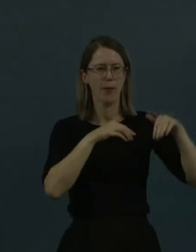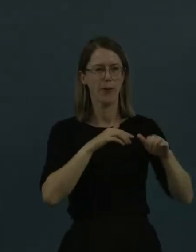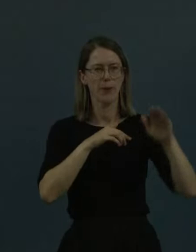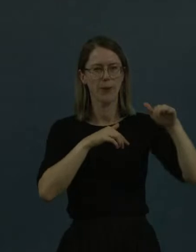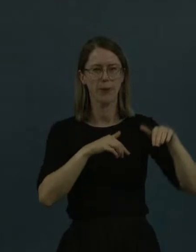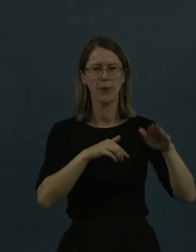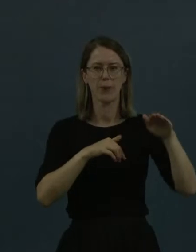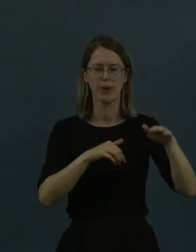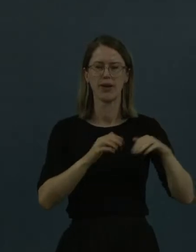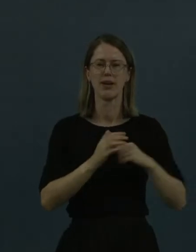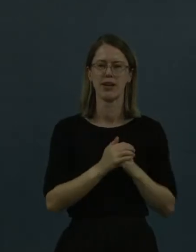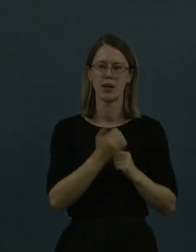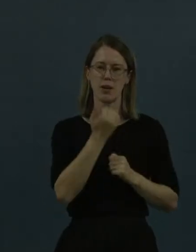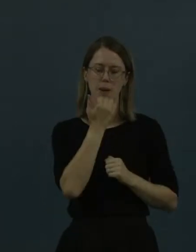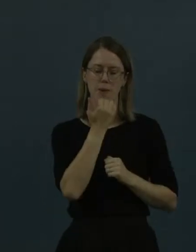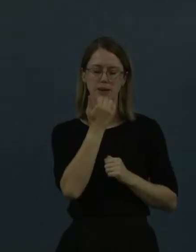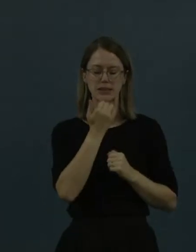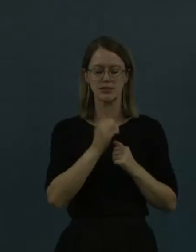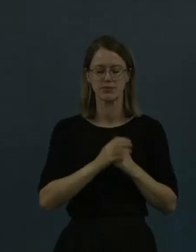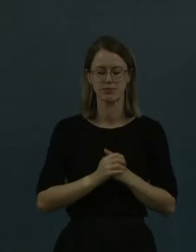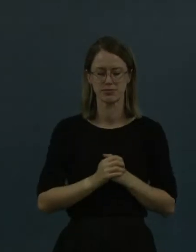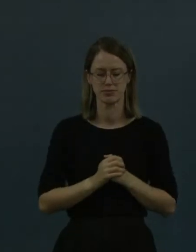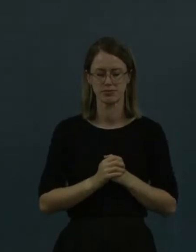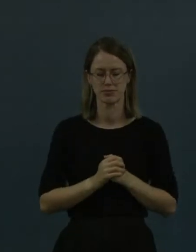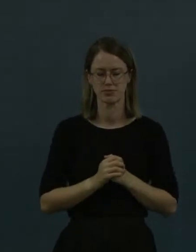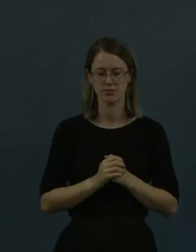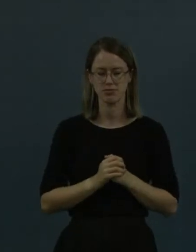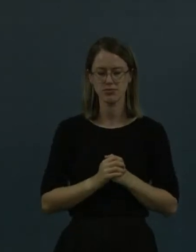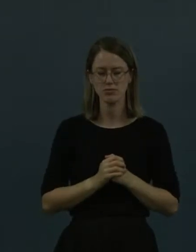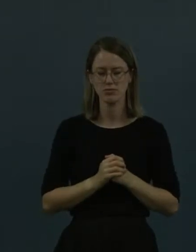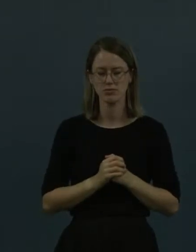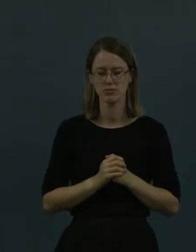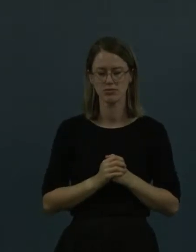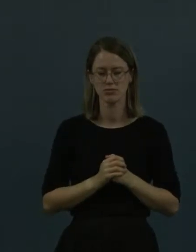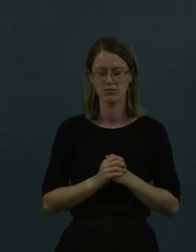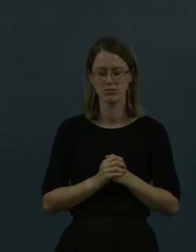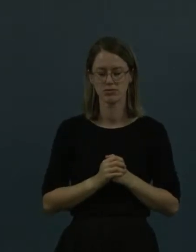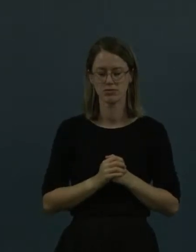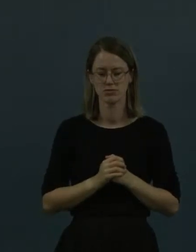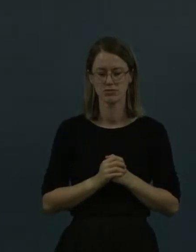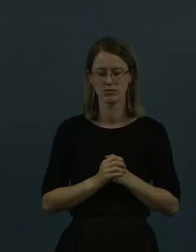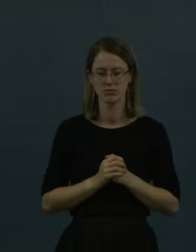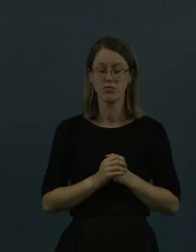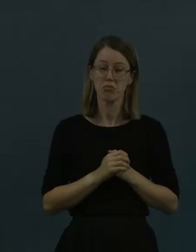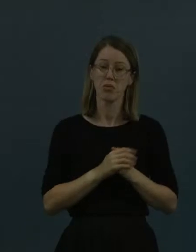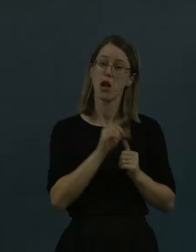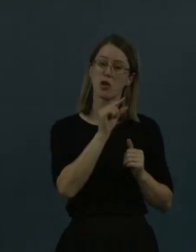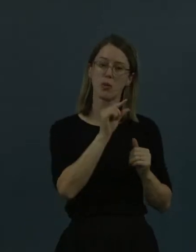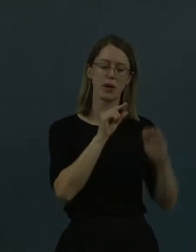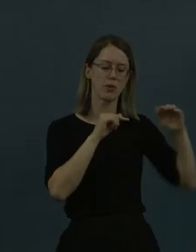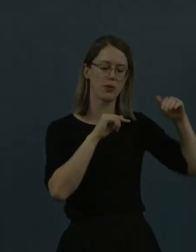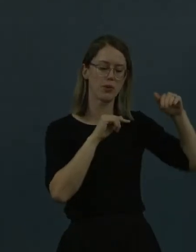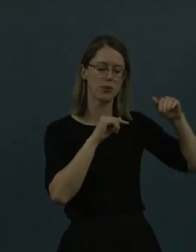of fluctuation day to day for the numbers, but it's less